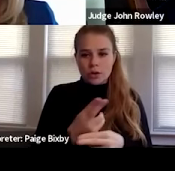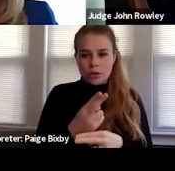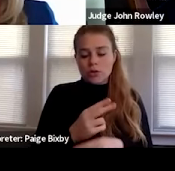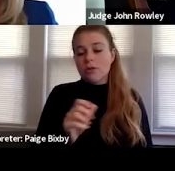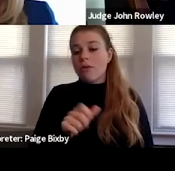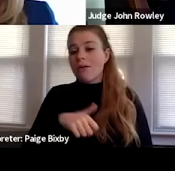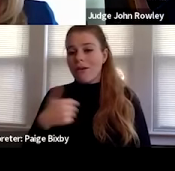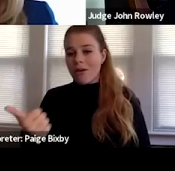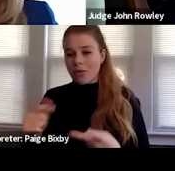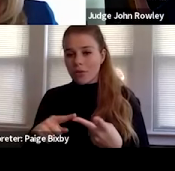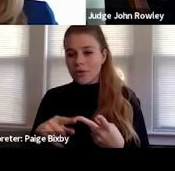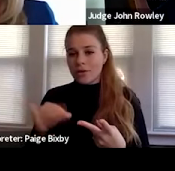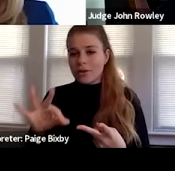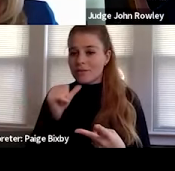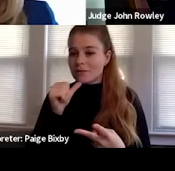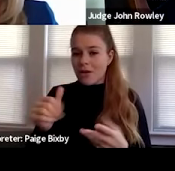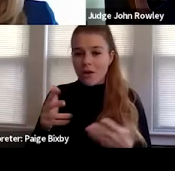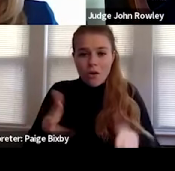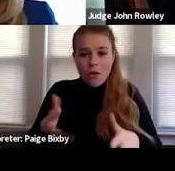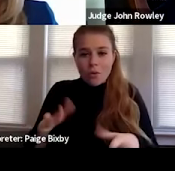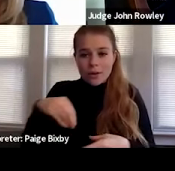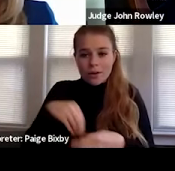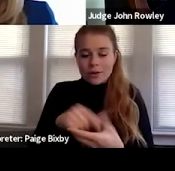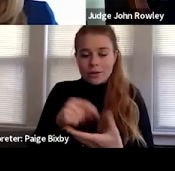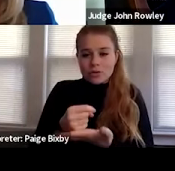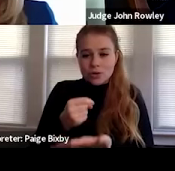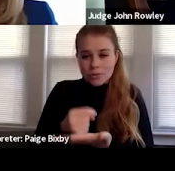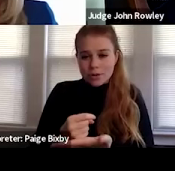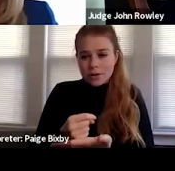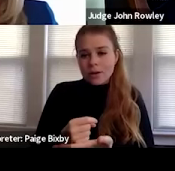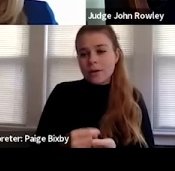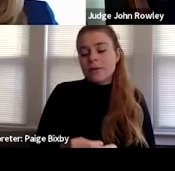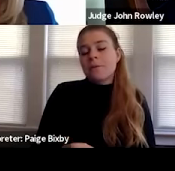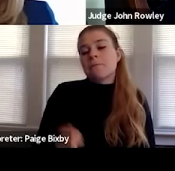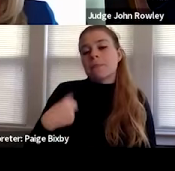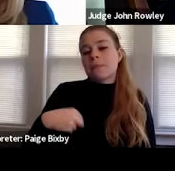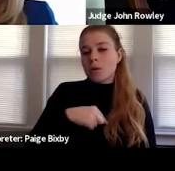if they're not already in treatment already and we're putting expectations on them